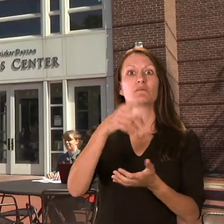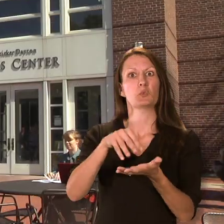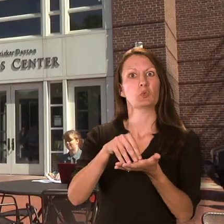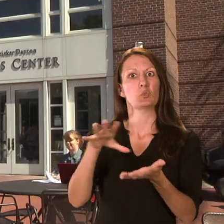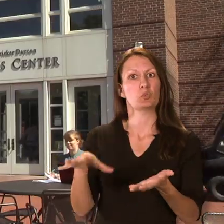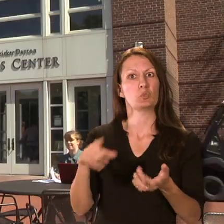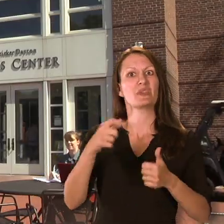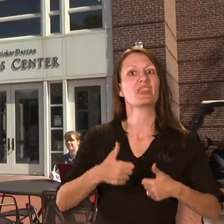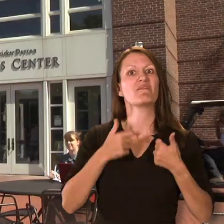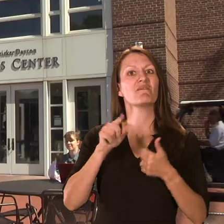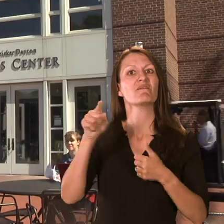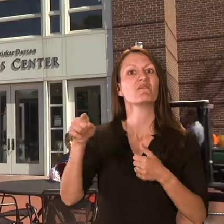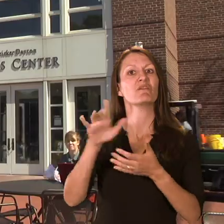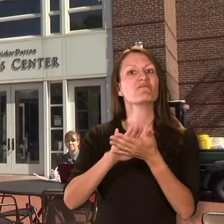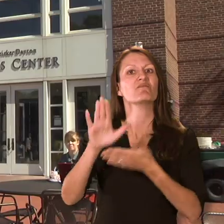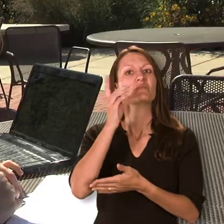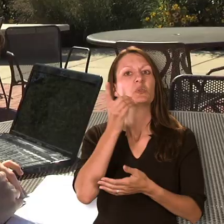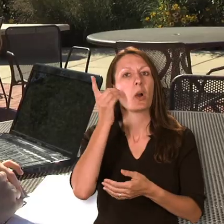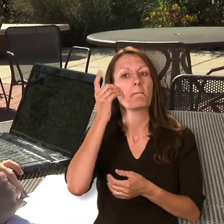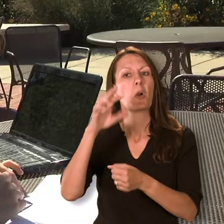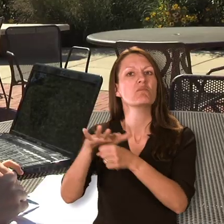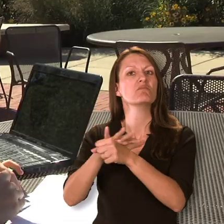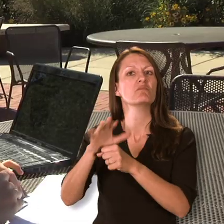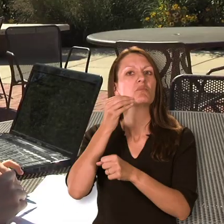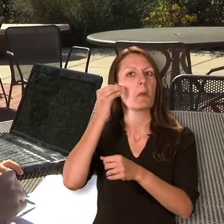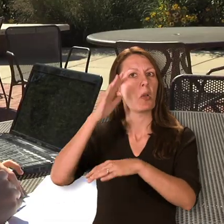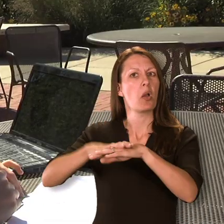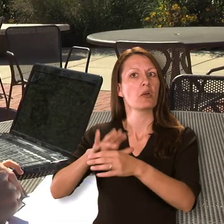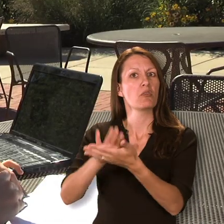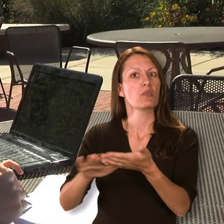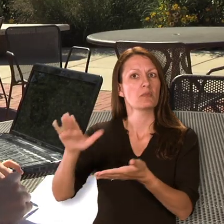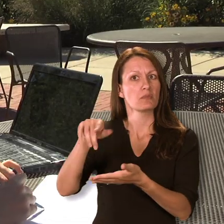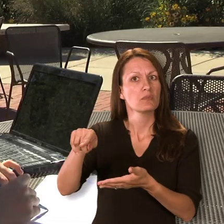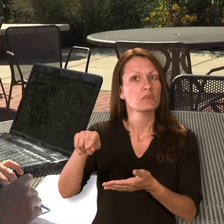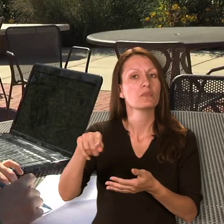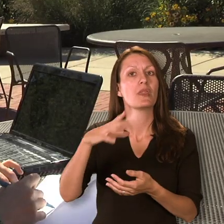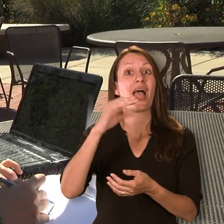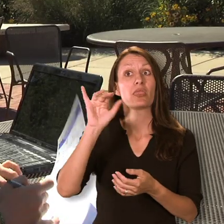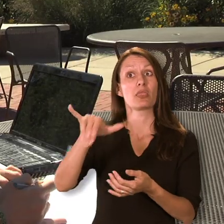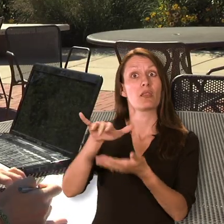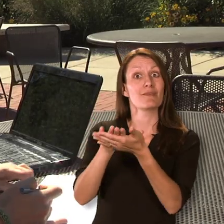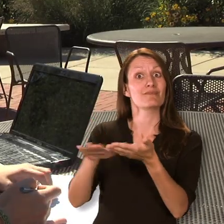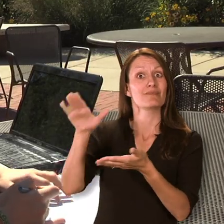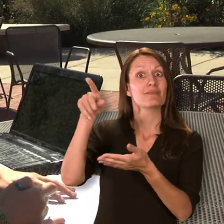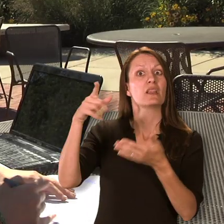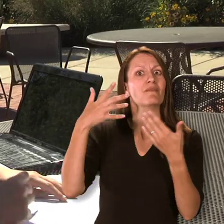If you're a student living in campus housing and the college or university you attend